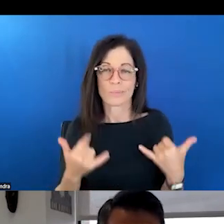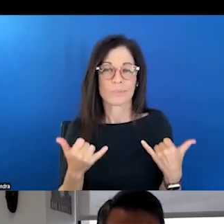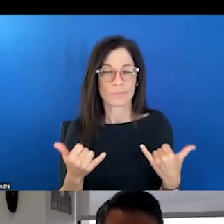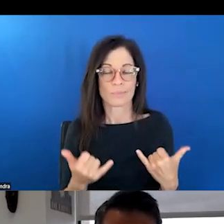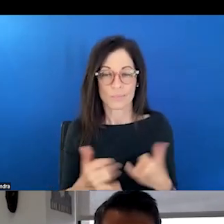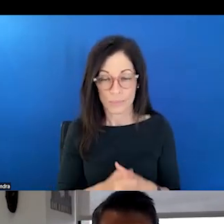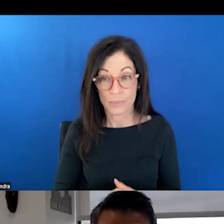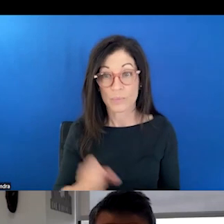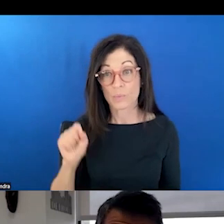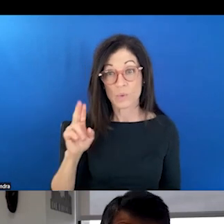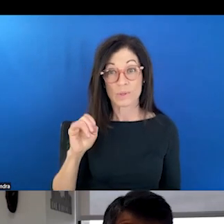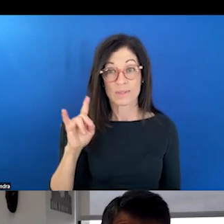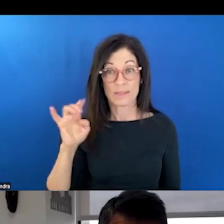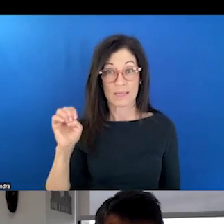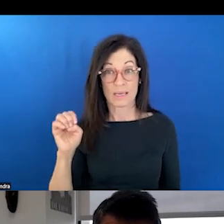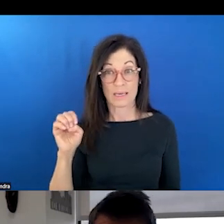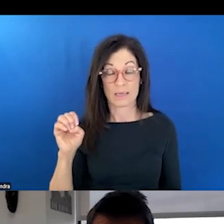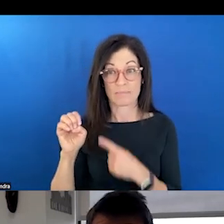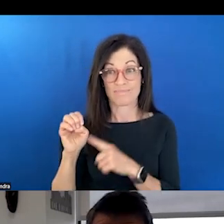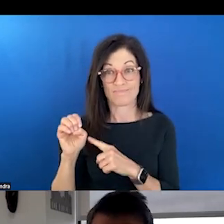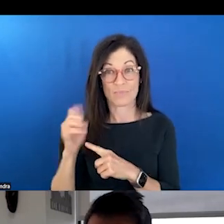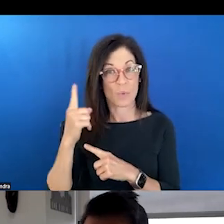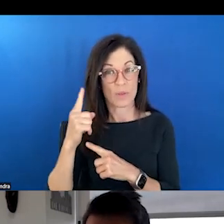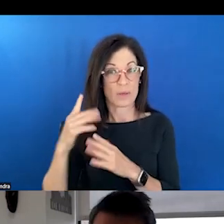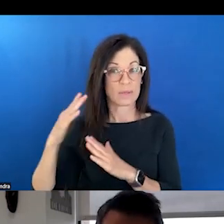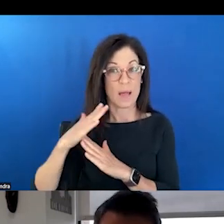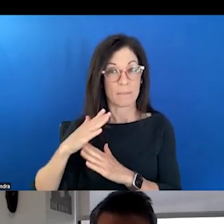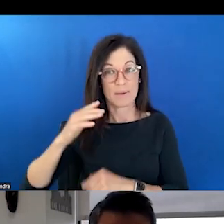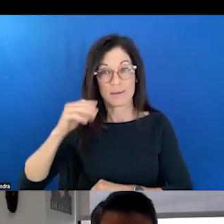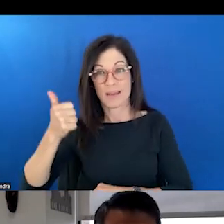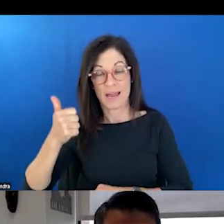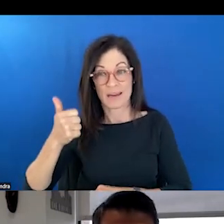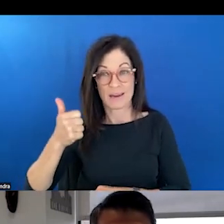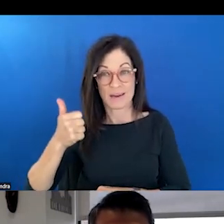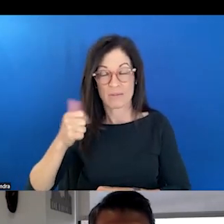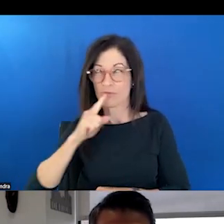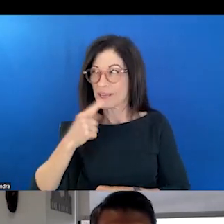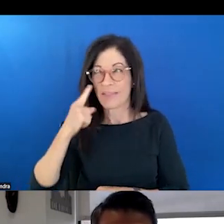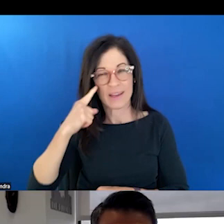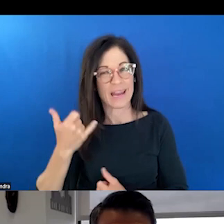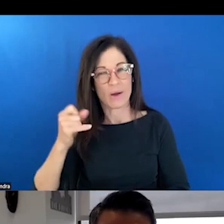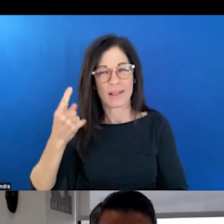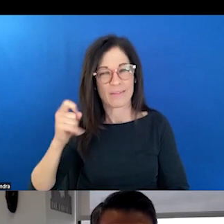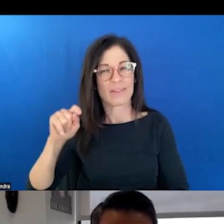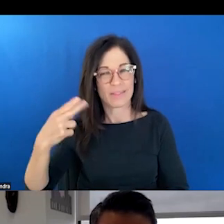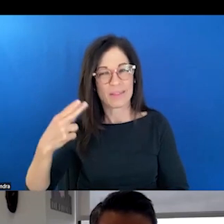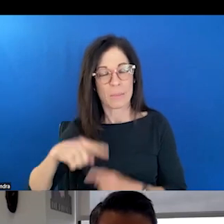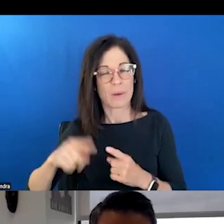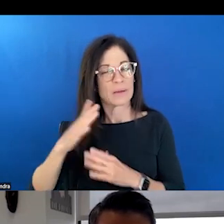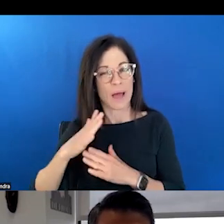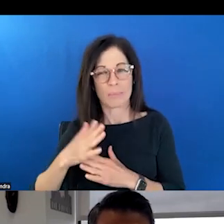SUICIDE IS ONE OF THE TOP LEADING CAUSES OF DEATH IN THE UNITED